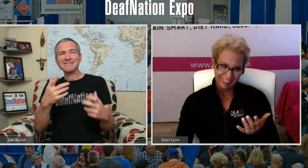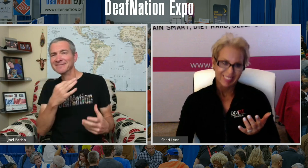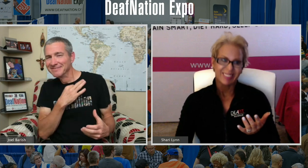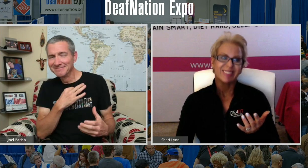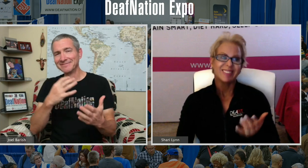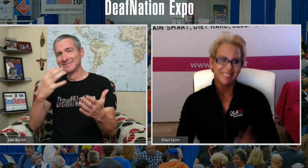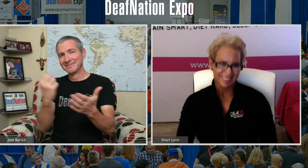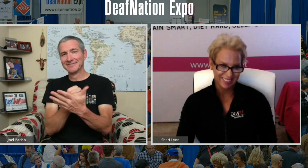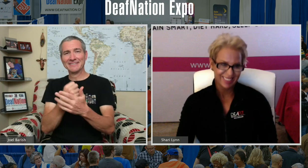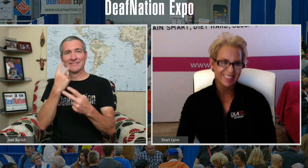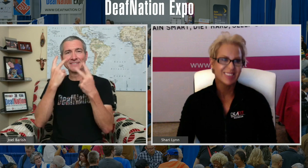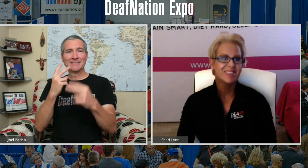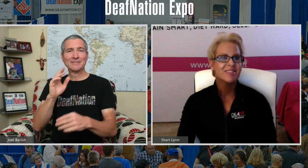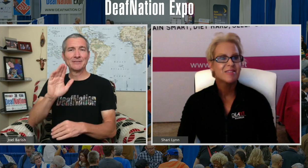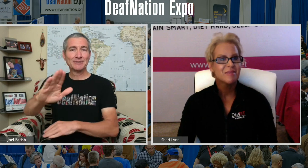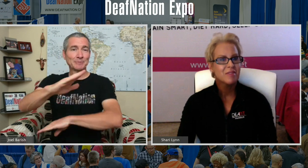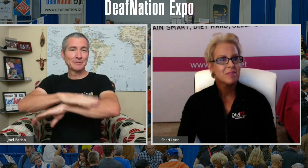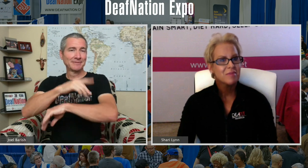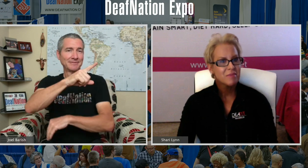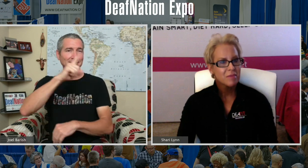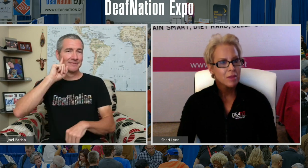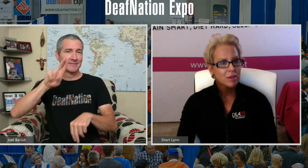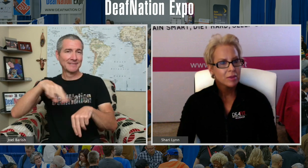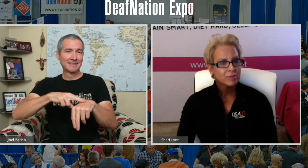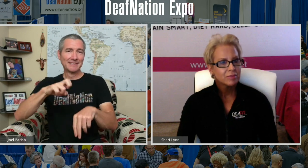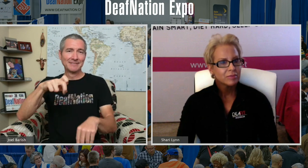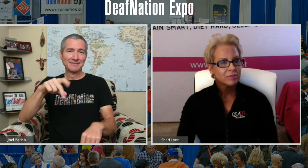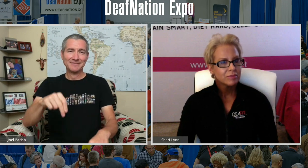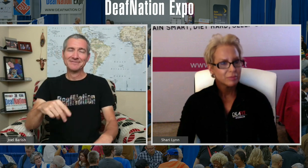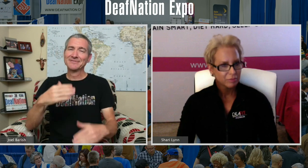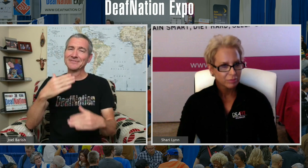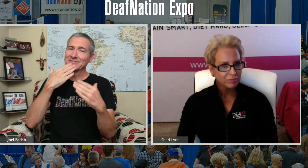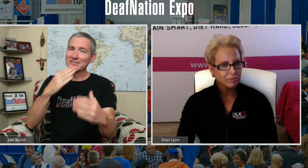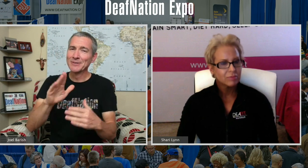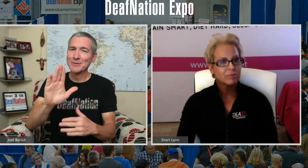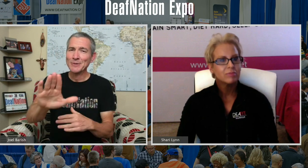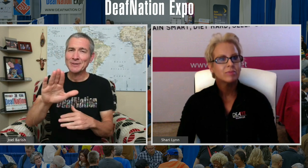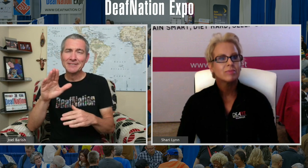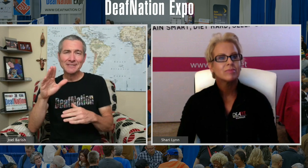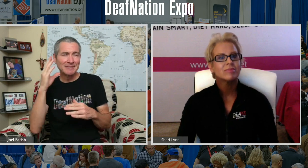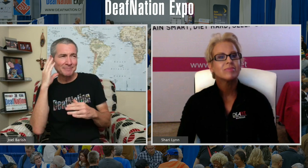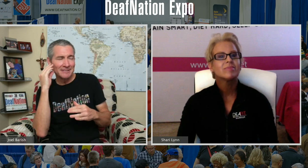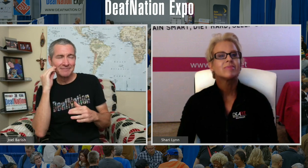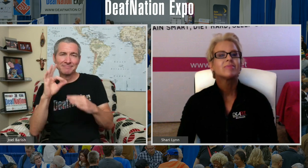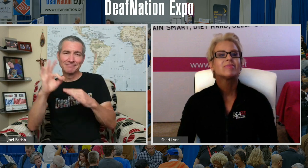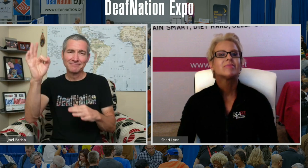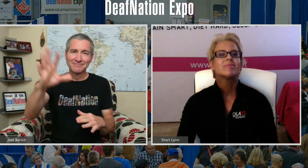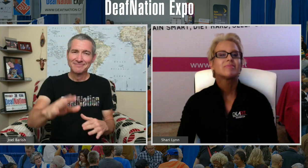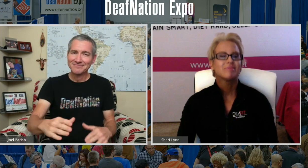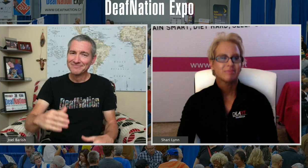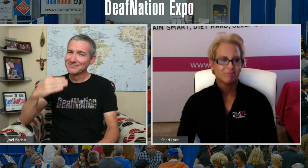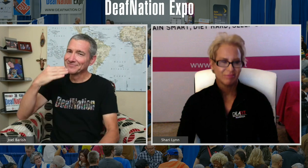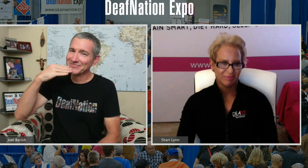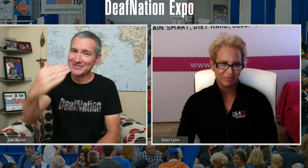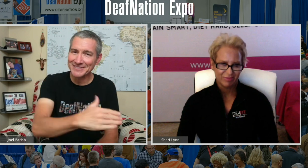If you want to know more, visit her booth at DeafNation Expo. Thank you for your experience and advice.